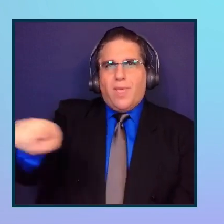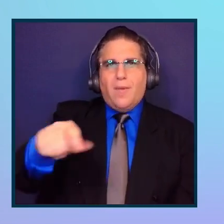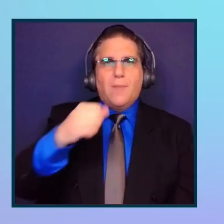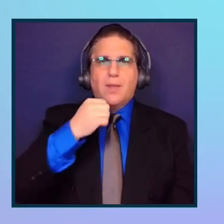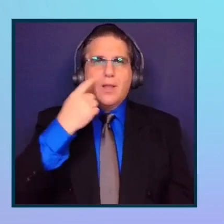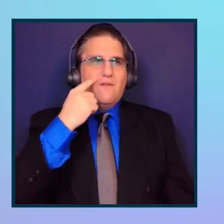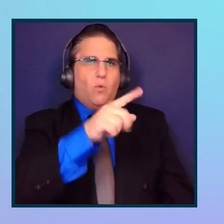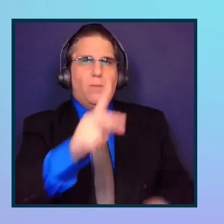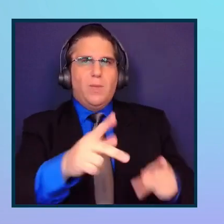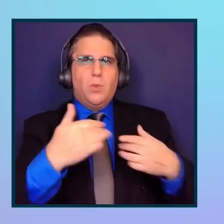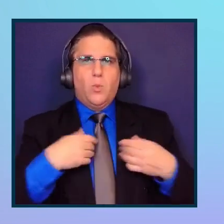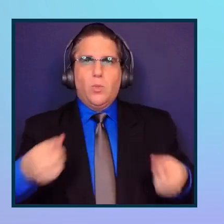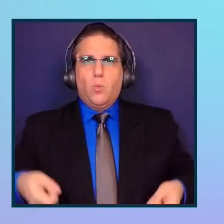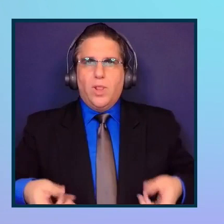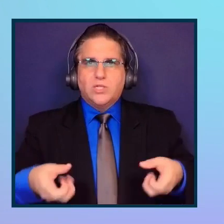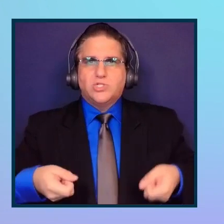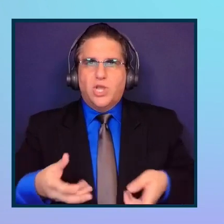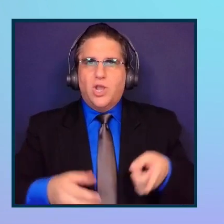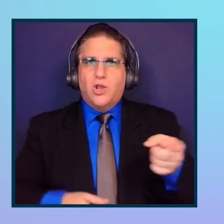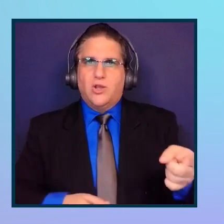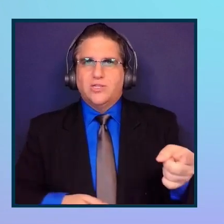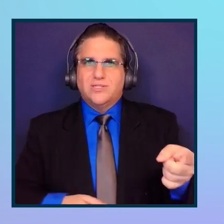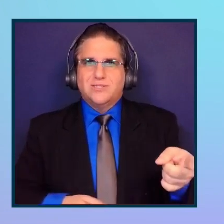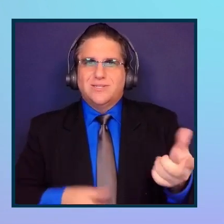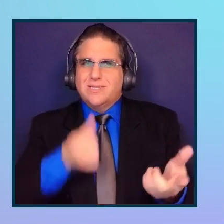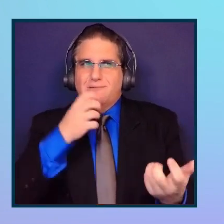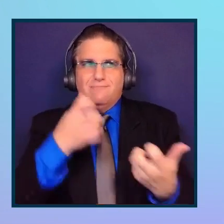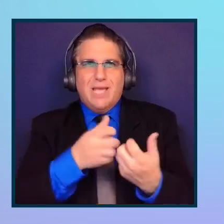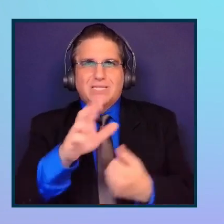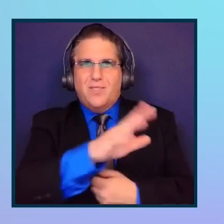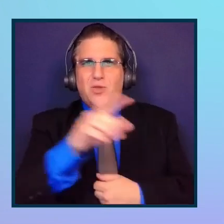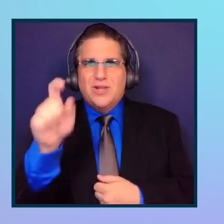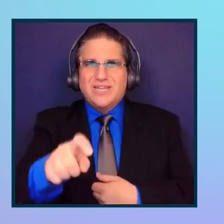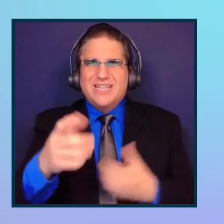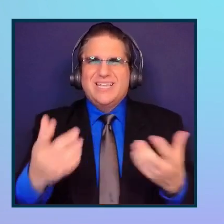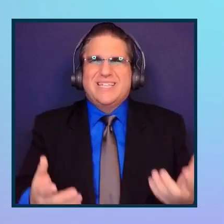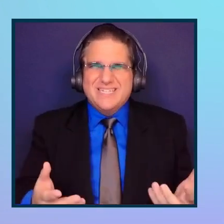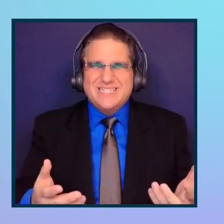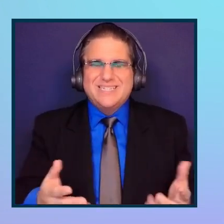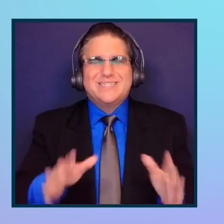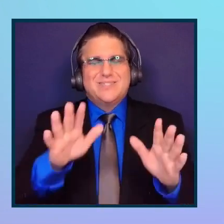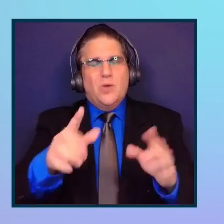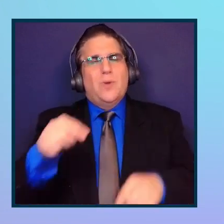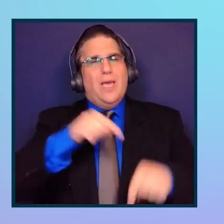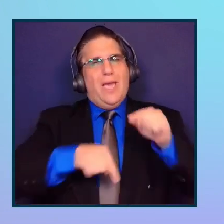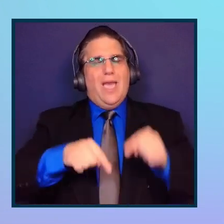that view perfection 100% accessible or designed for all, because it's actually leading